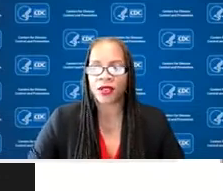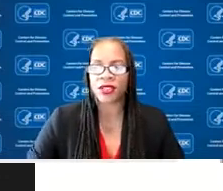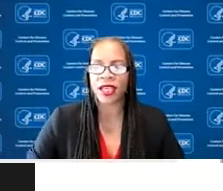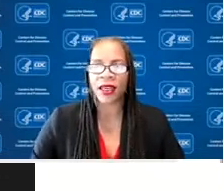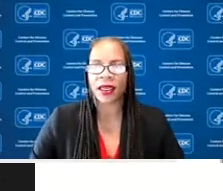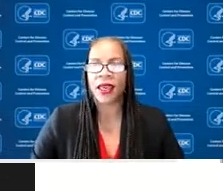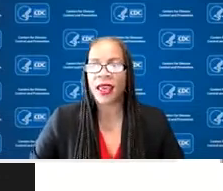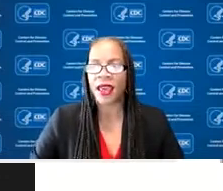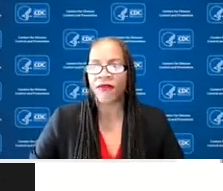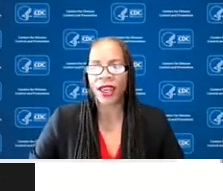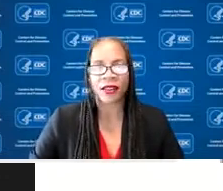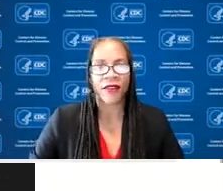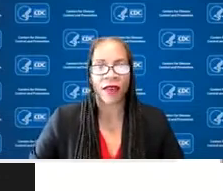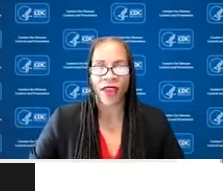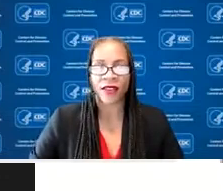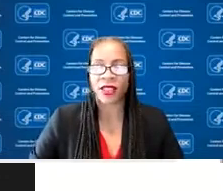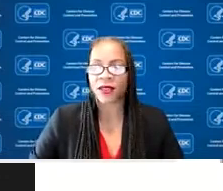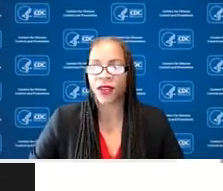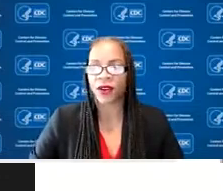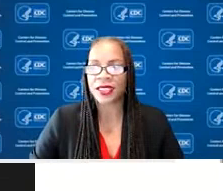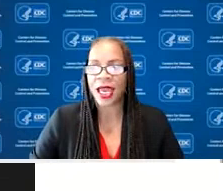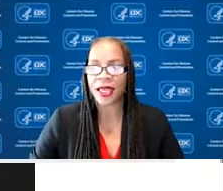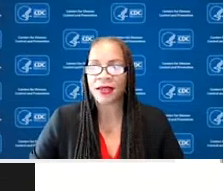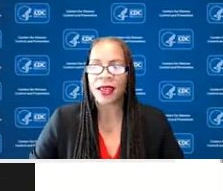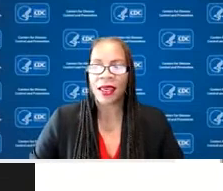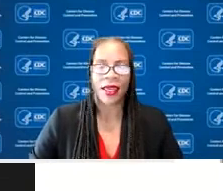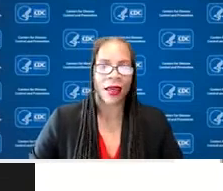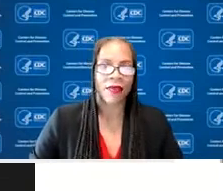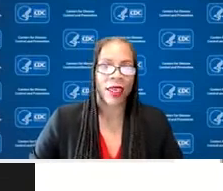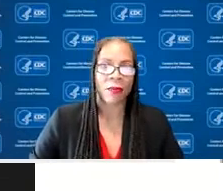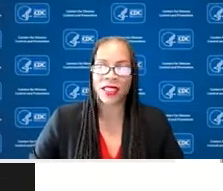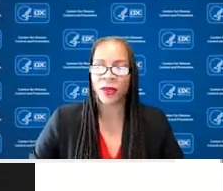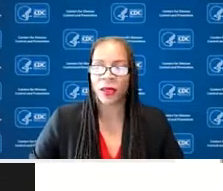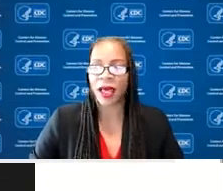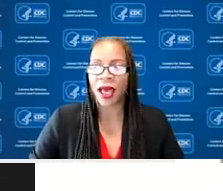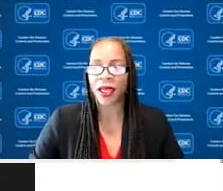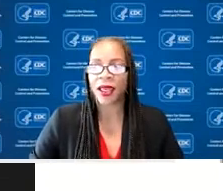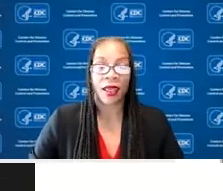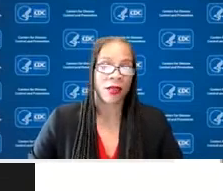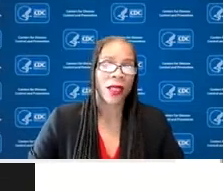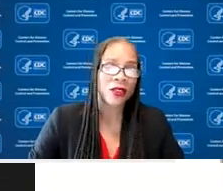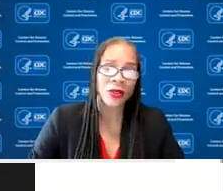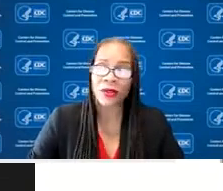understanding and effectiveness of various tests and how they can best be applied, as well as to